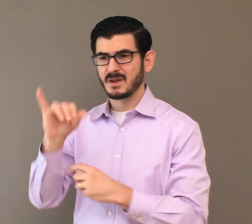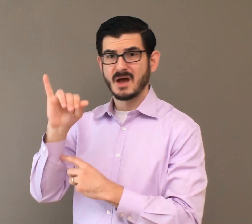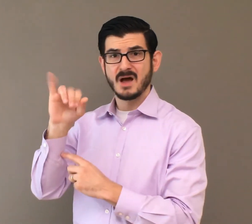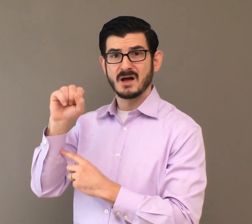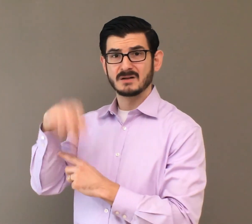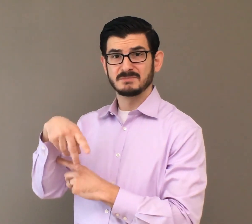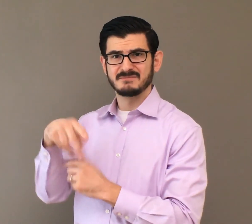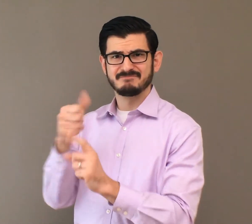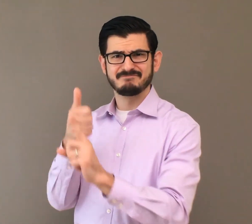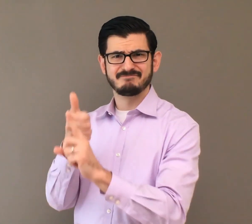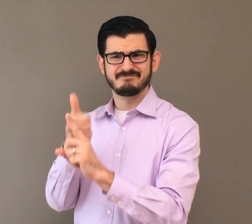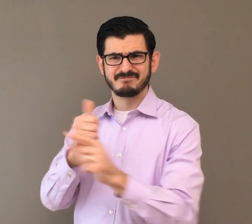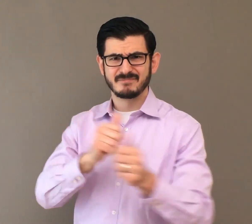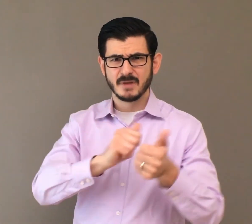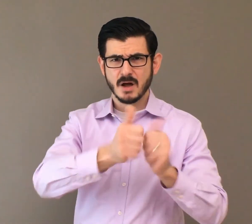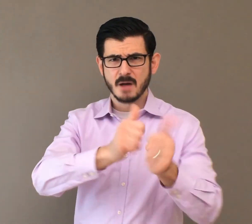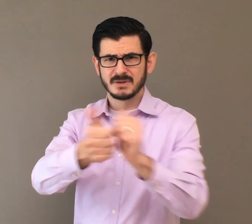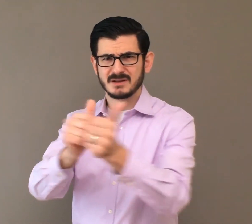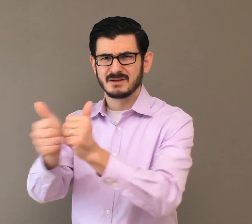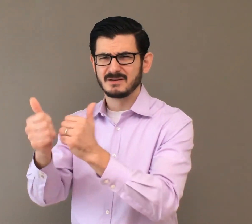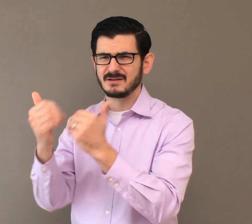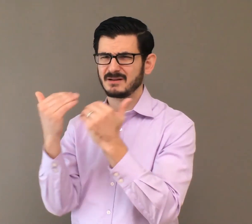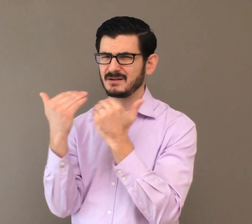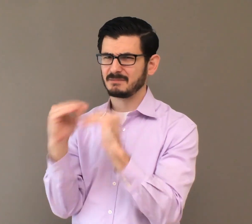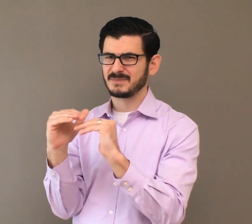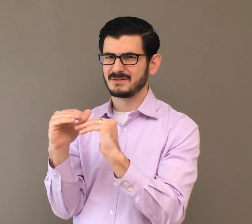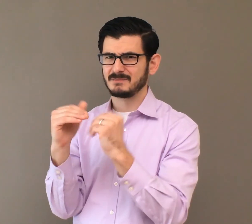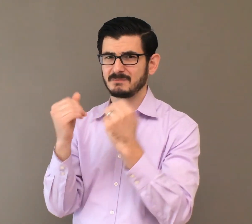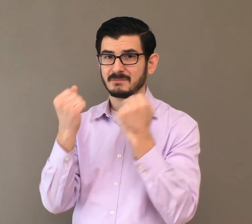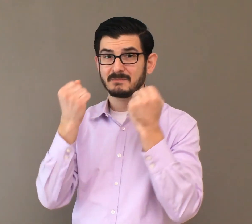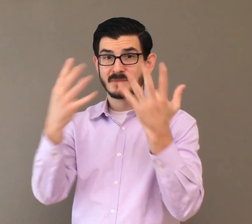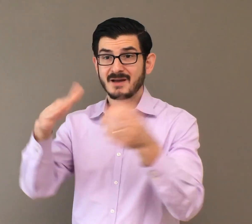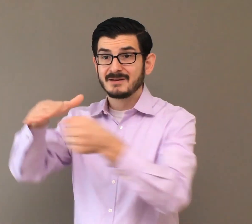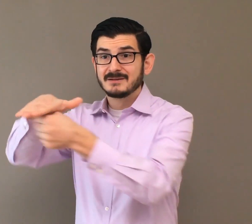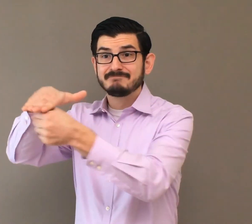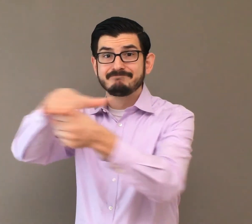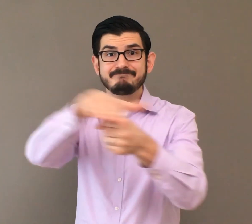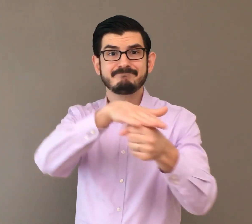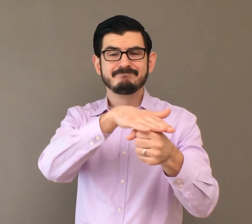However that logic is problematic because competition in internet service is limited,